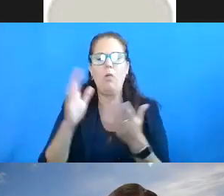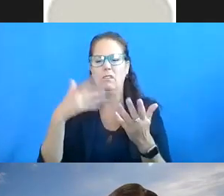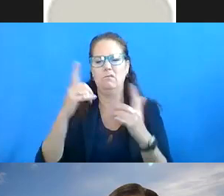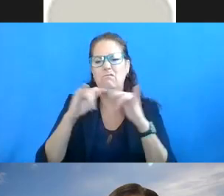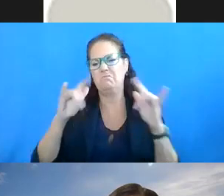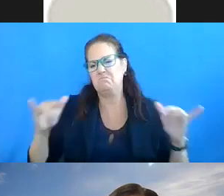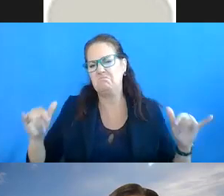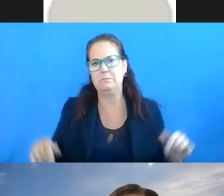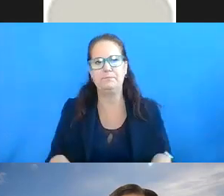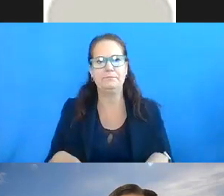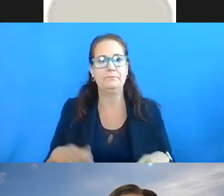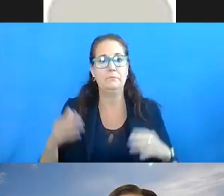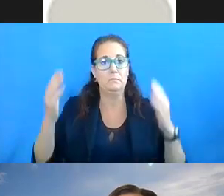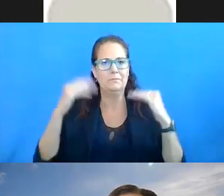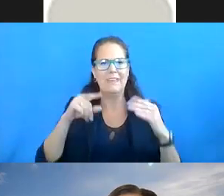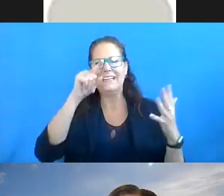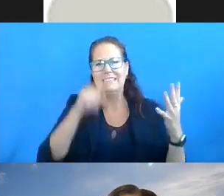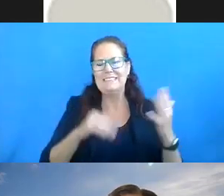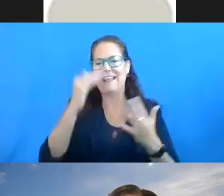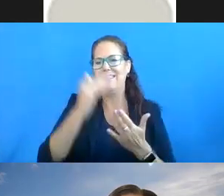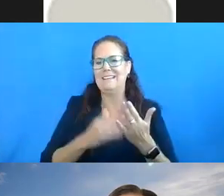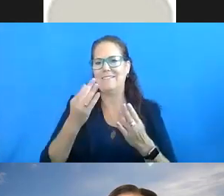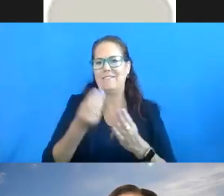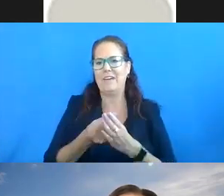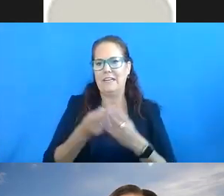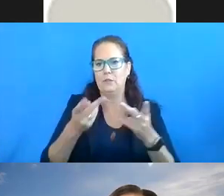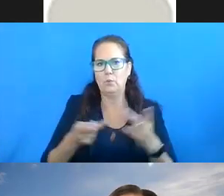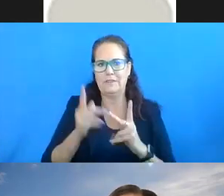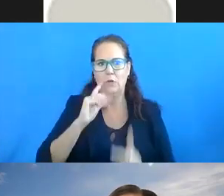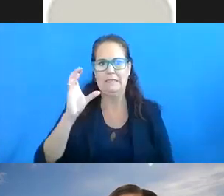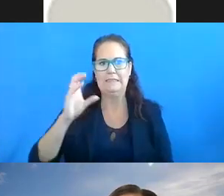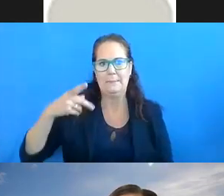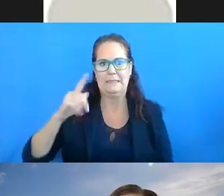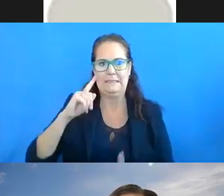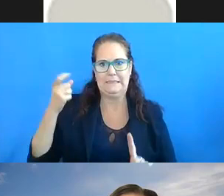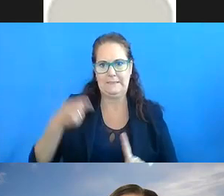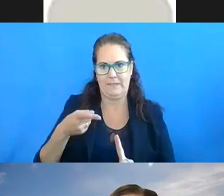So the next page. This is a list of funding sources for CCP specifically that is on our